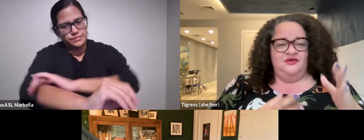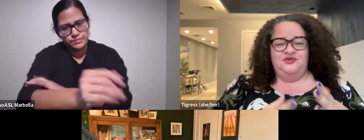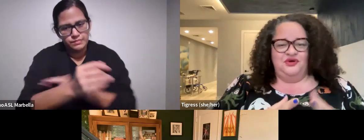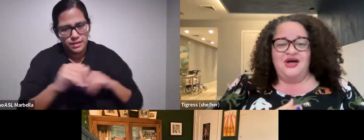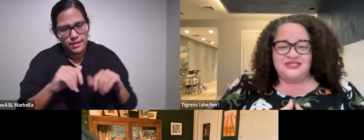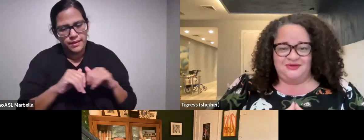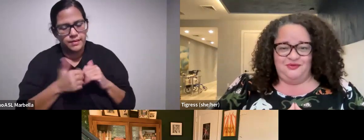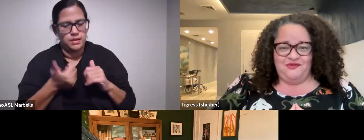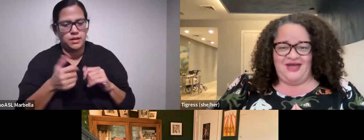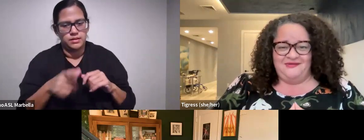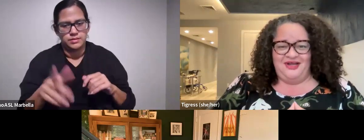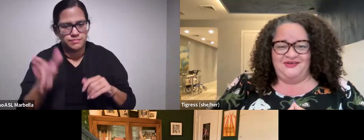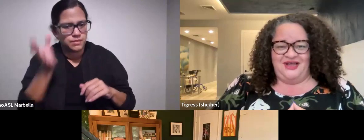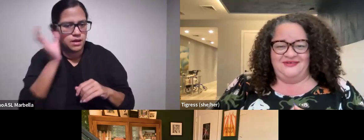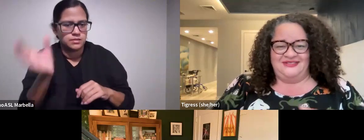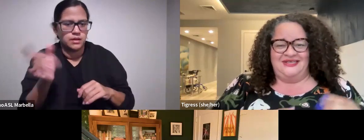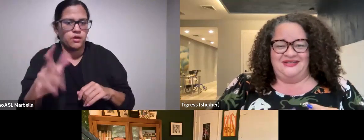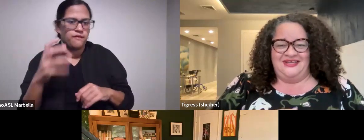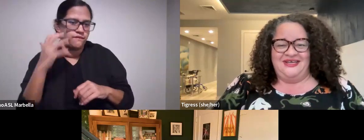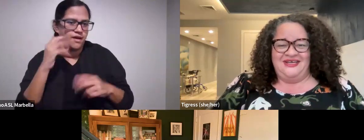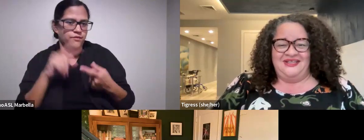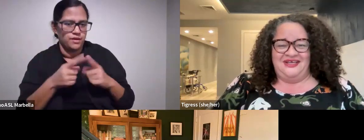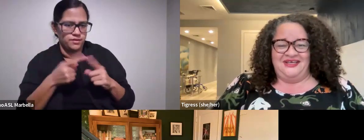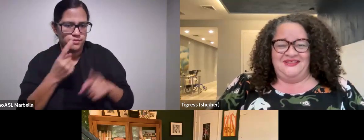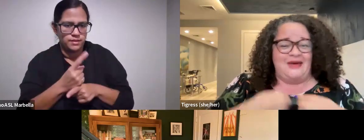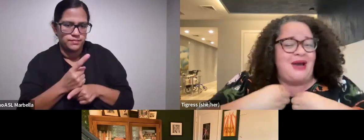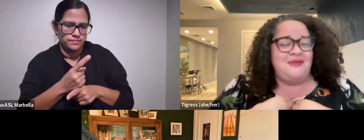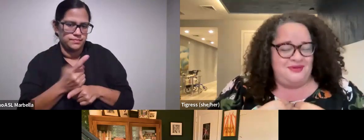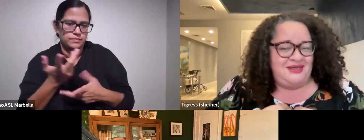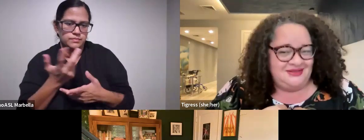the concept of your fat friend. That might be me.